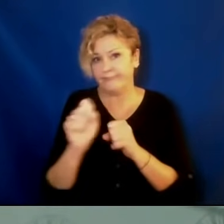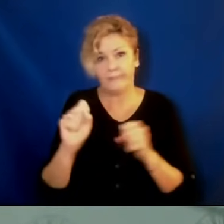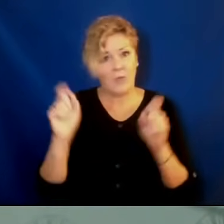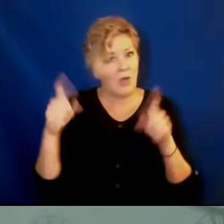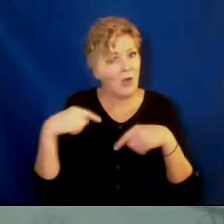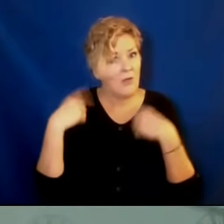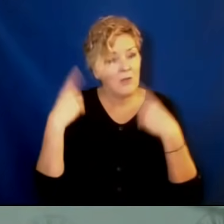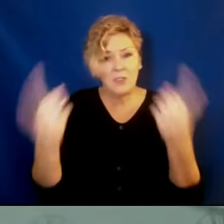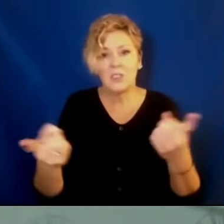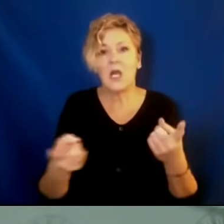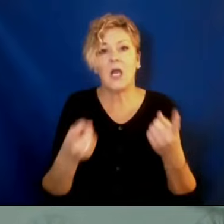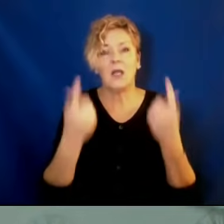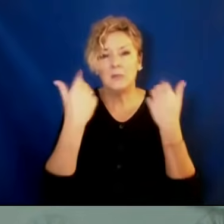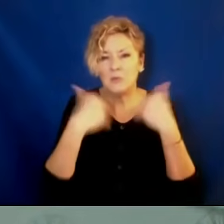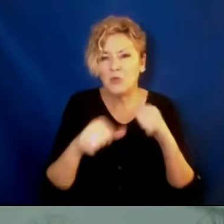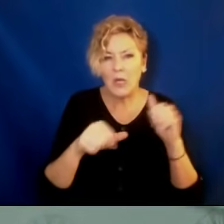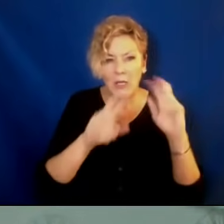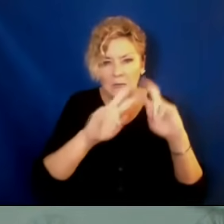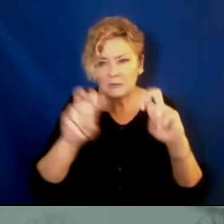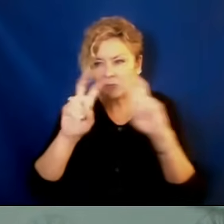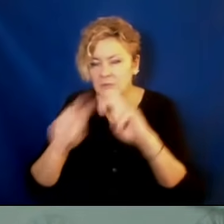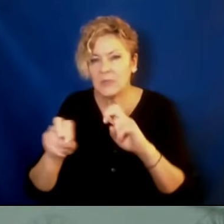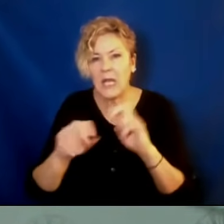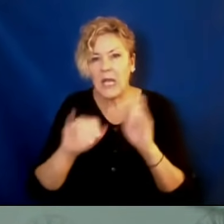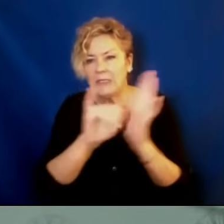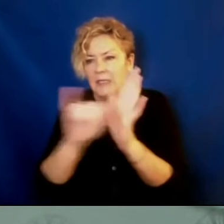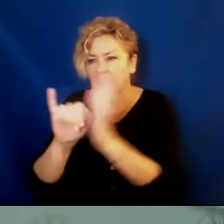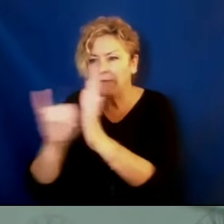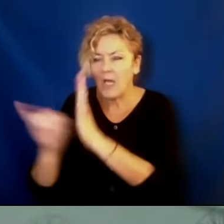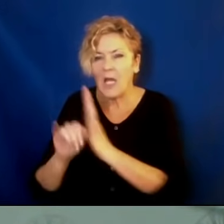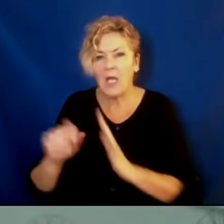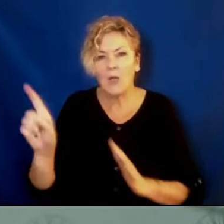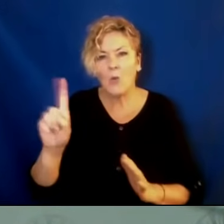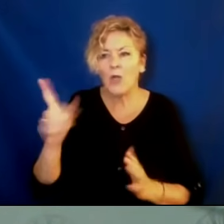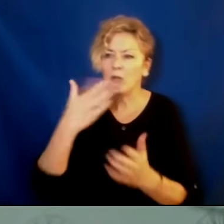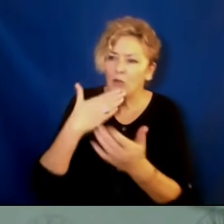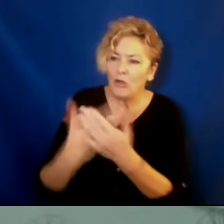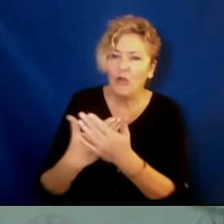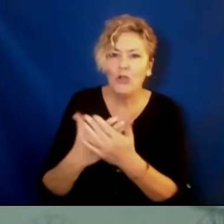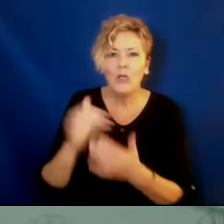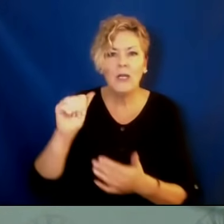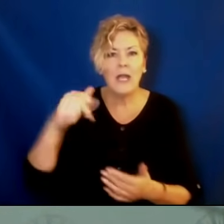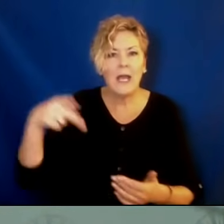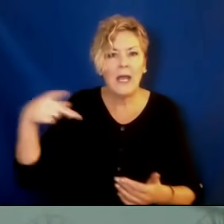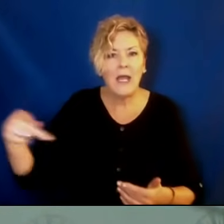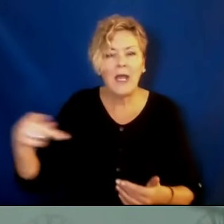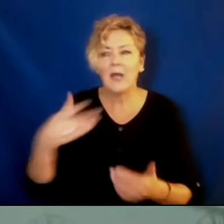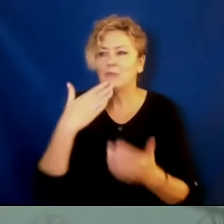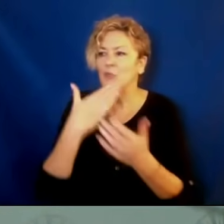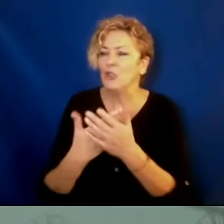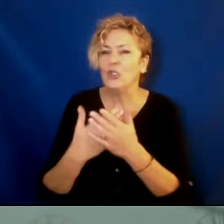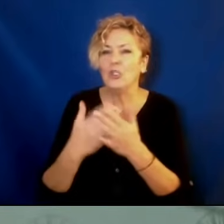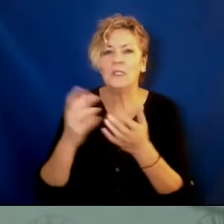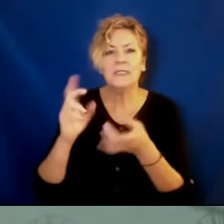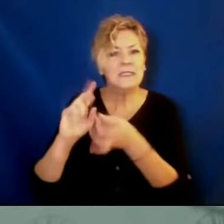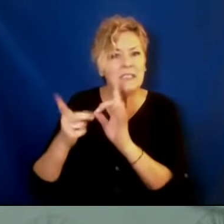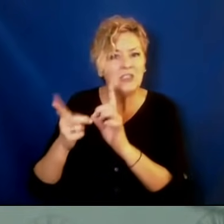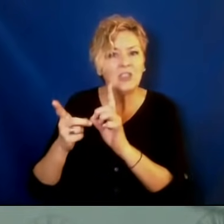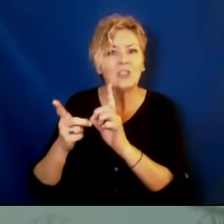the existing contact tracing. The other thing I would like to say about absent digital tools is that we are learning every